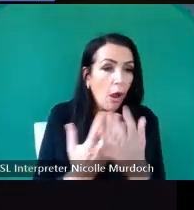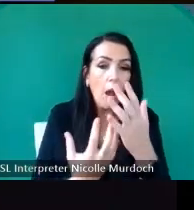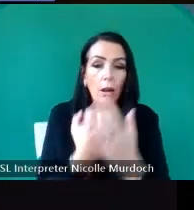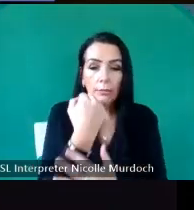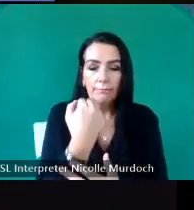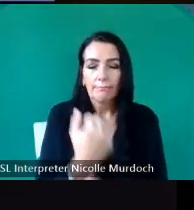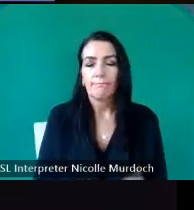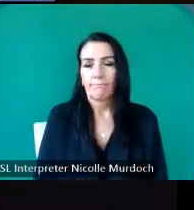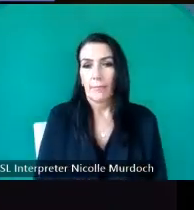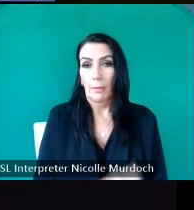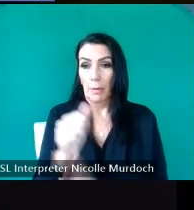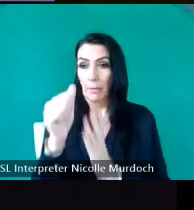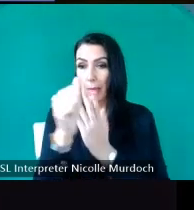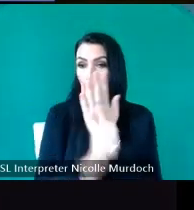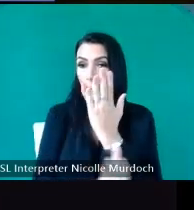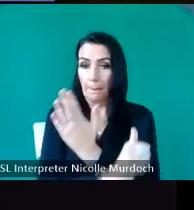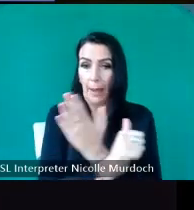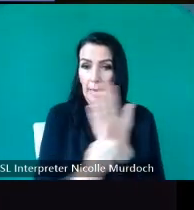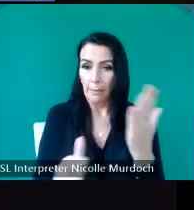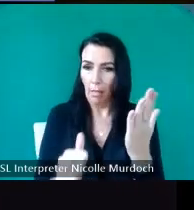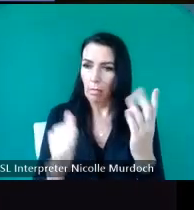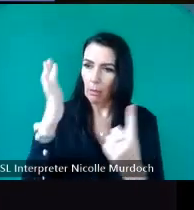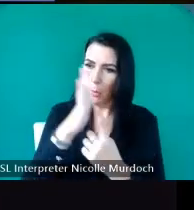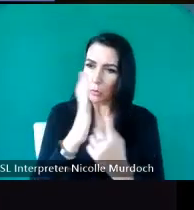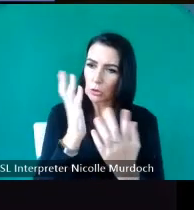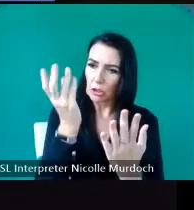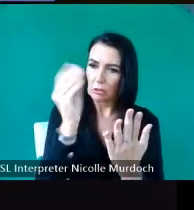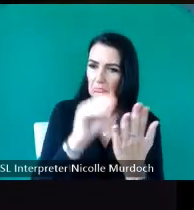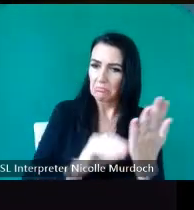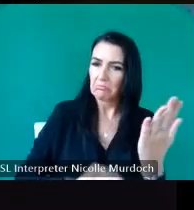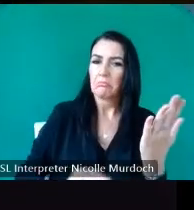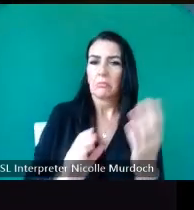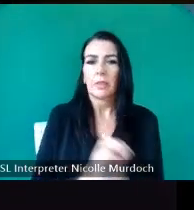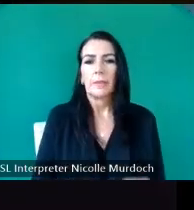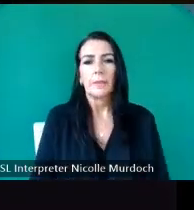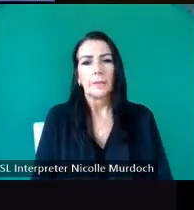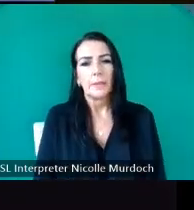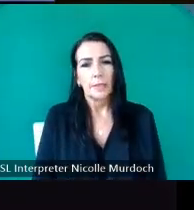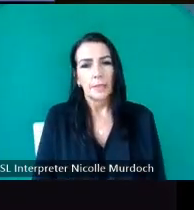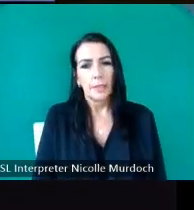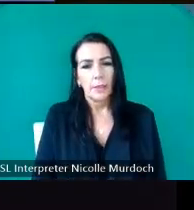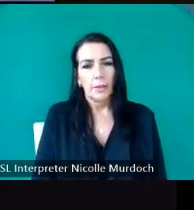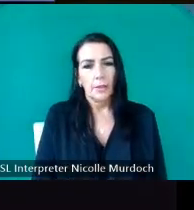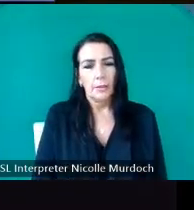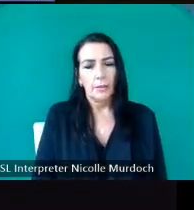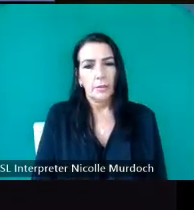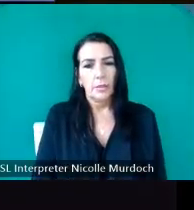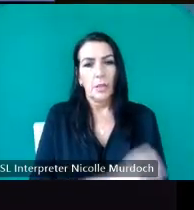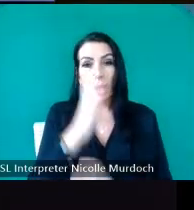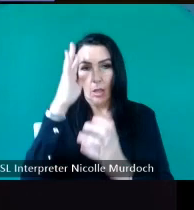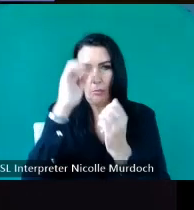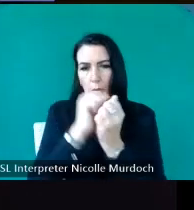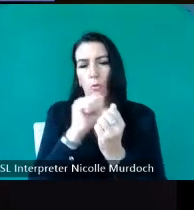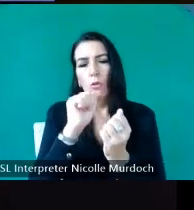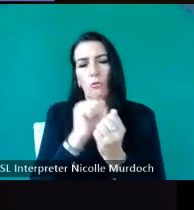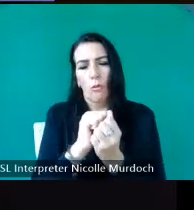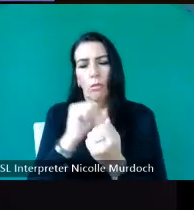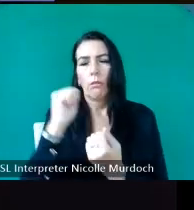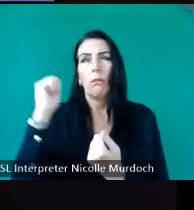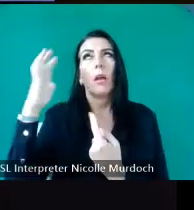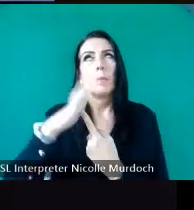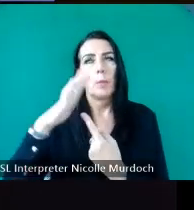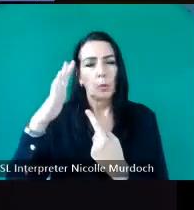that might have a memorial inscription on it next slide memorials very very very important um you